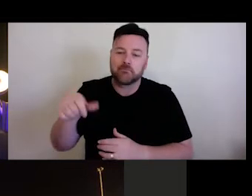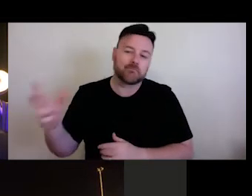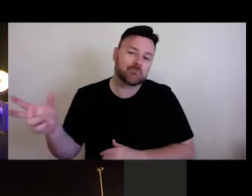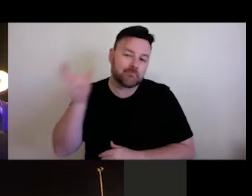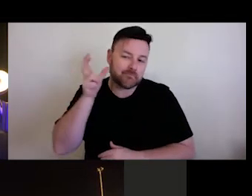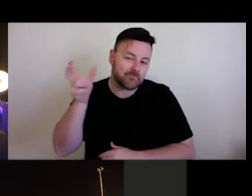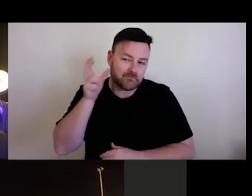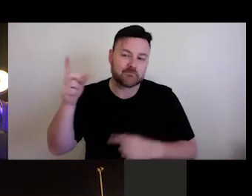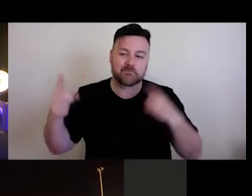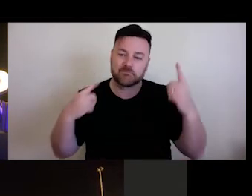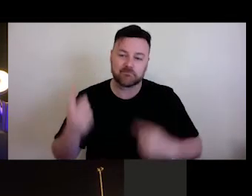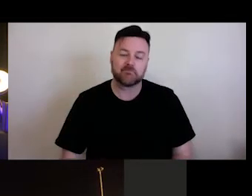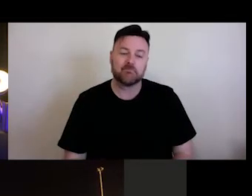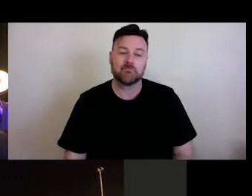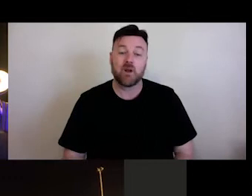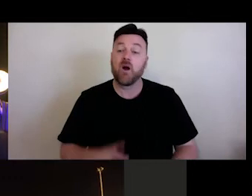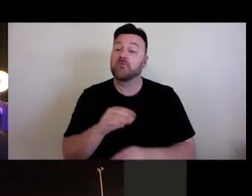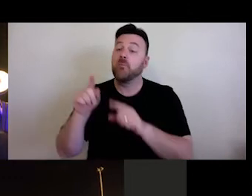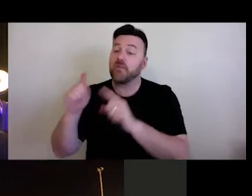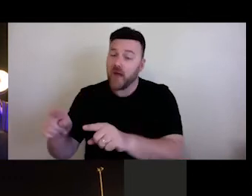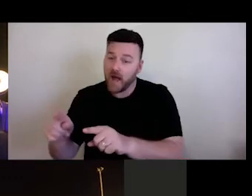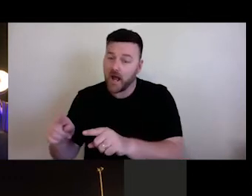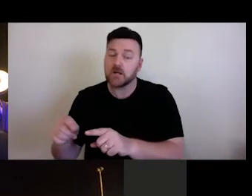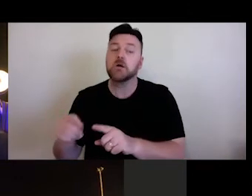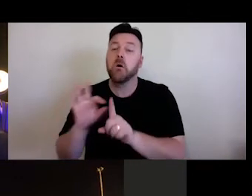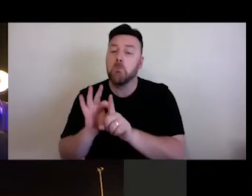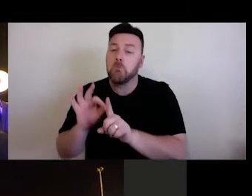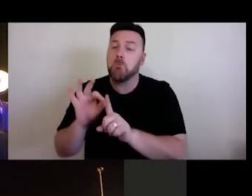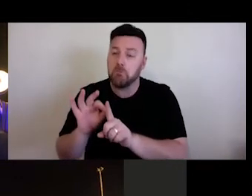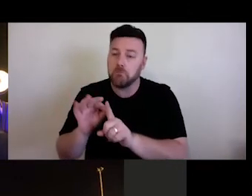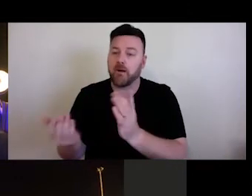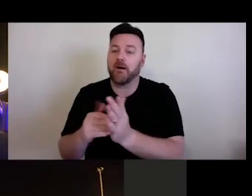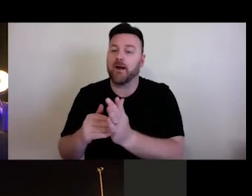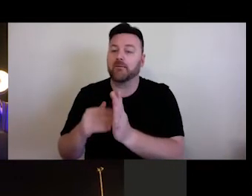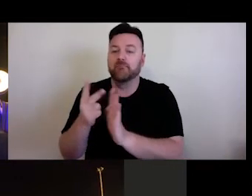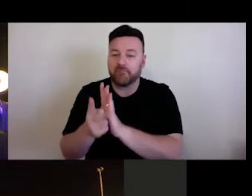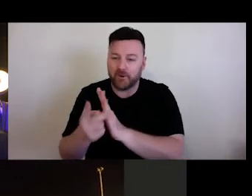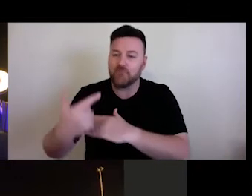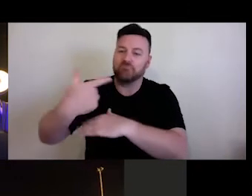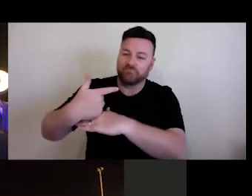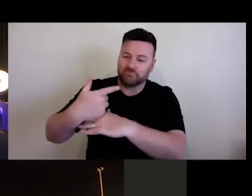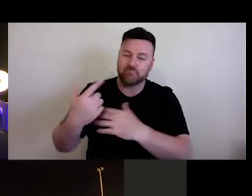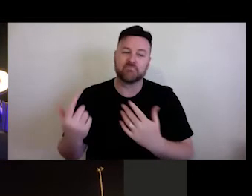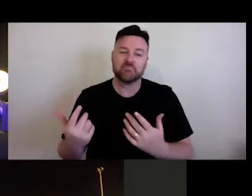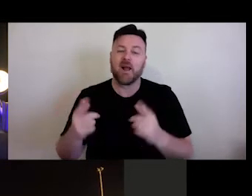it kind of developed into, I guess, a bit of a video side as well. So we added on the presentation, the PowerPoint, I guess, we were playing